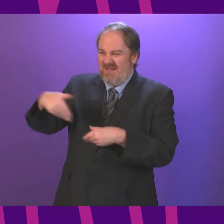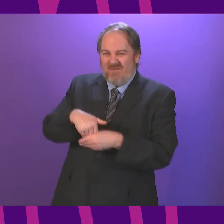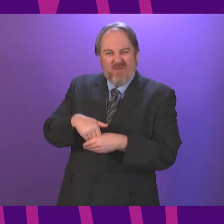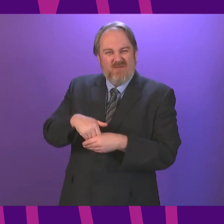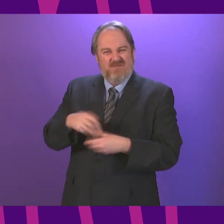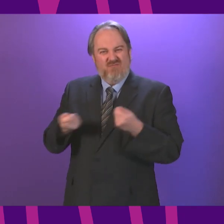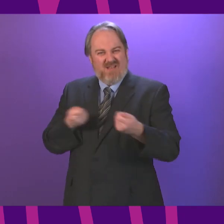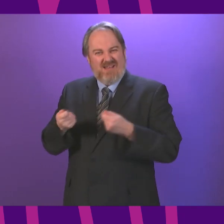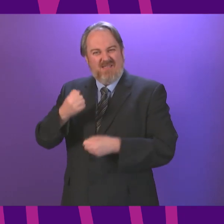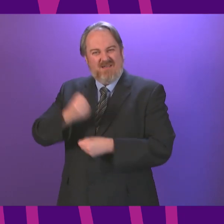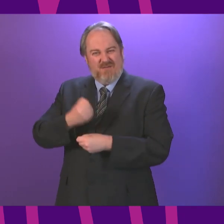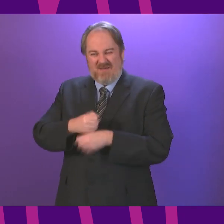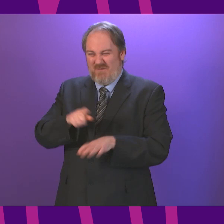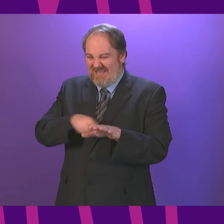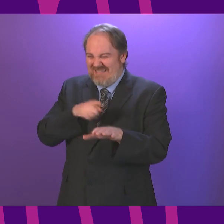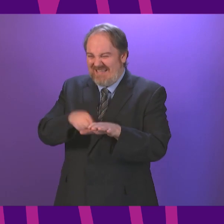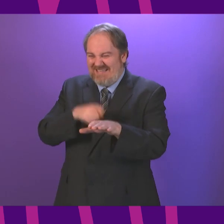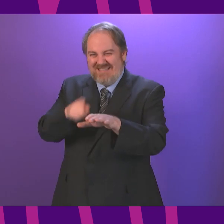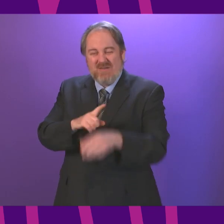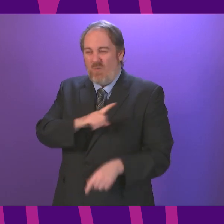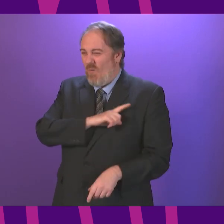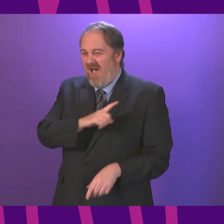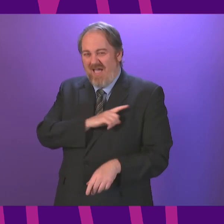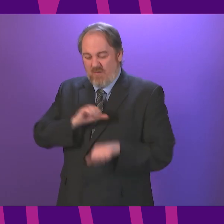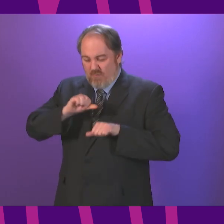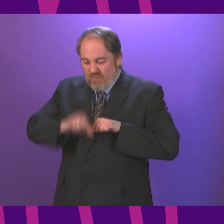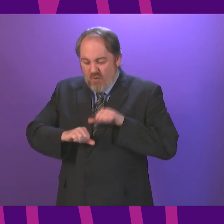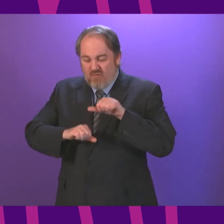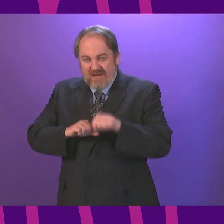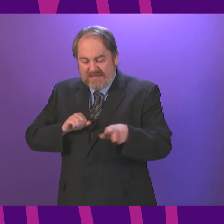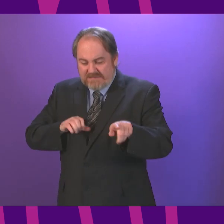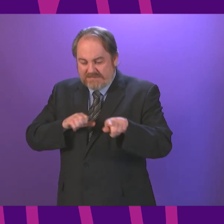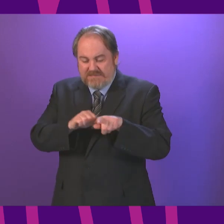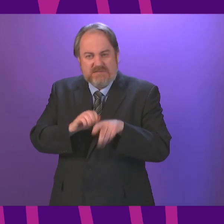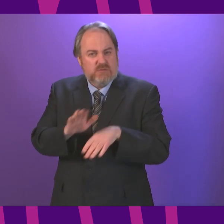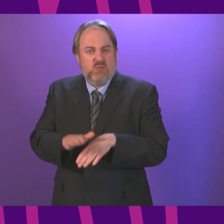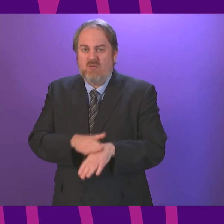so why is progress on closing the attainment gap so slow? The First Minister: First,